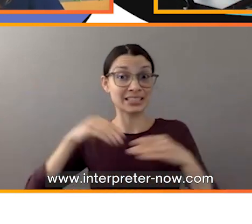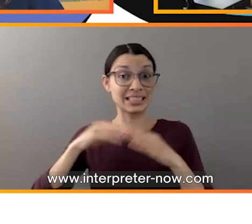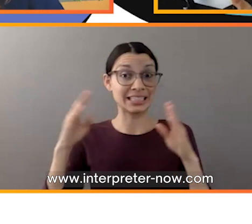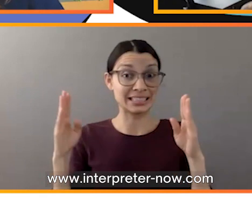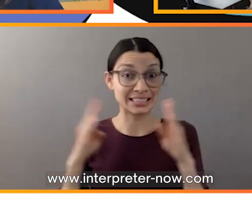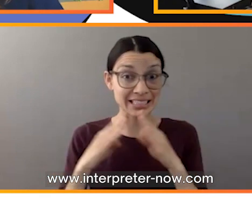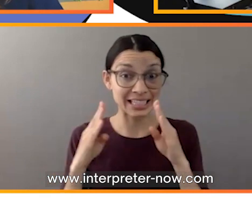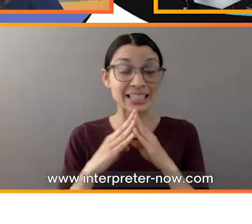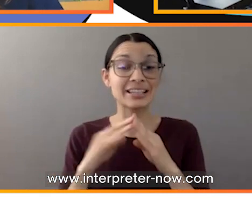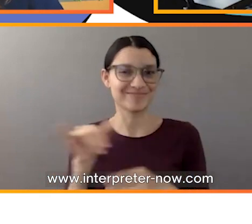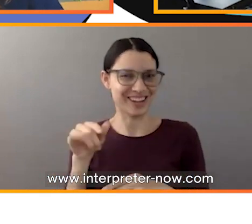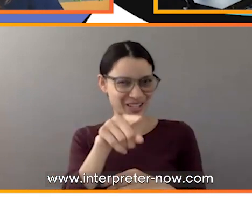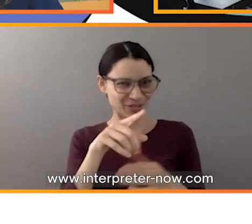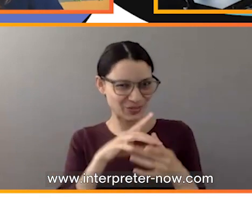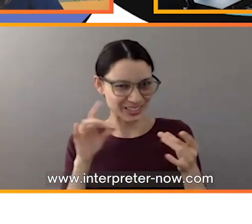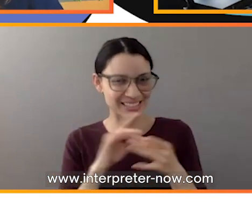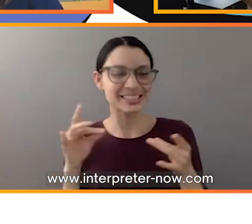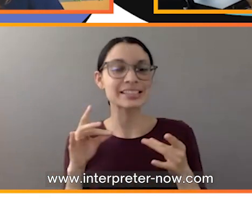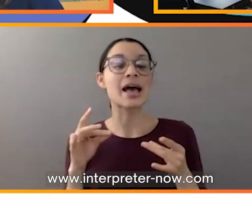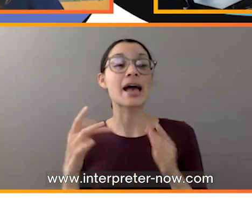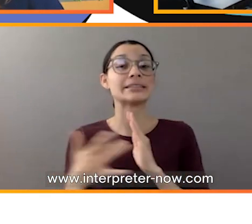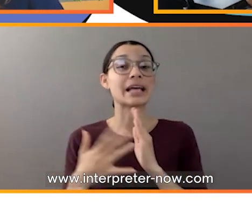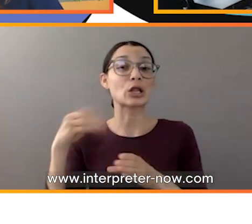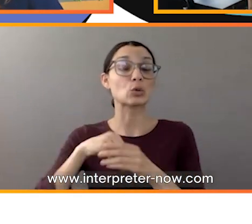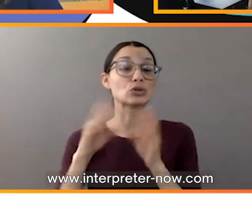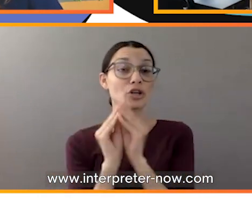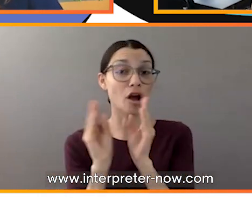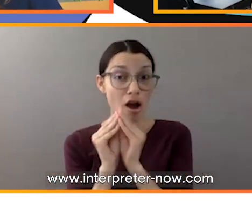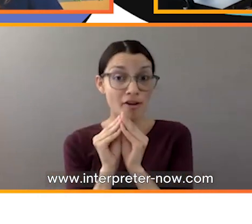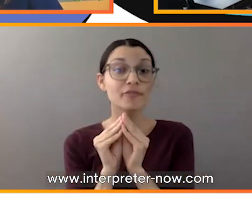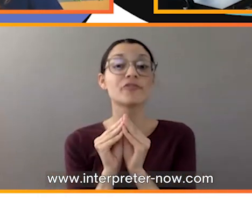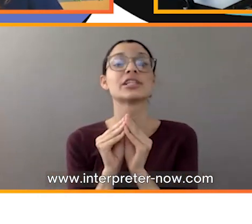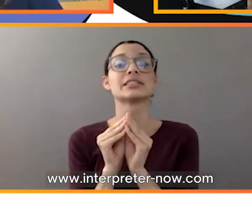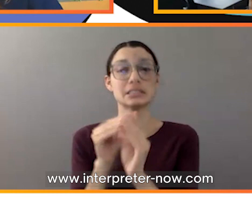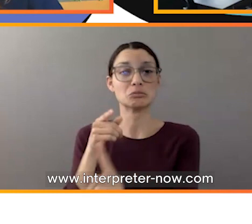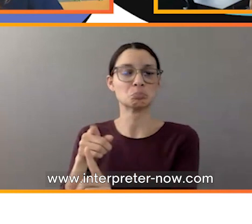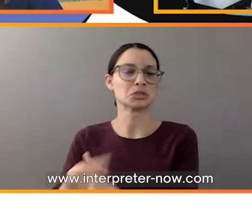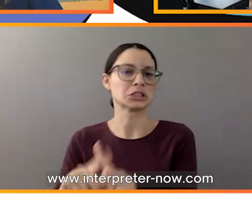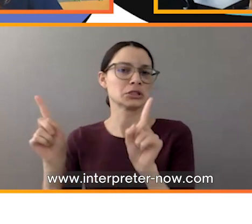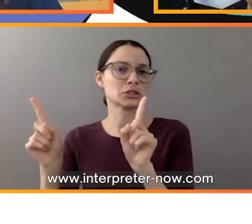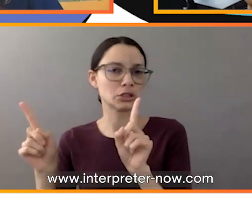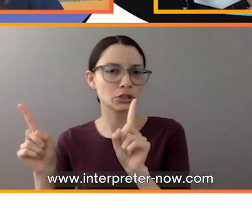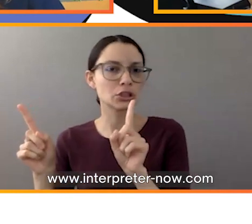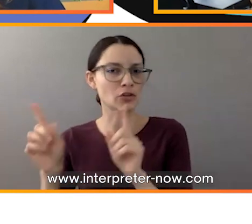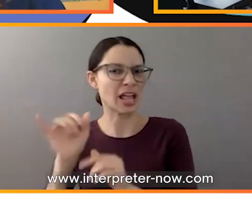Because as you said, Tech Inclusion conference was something that was different. It really hadn't been done before.